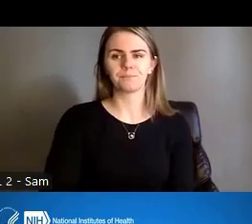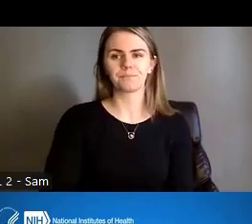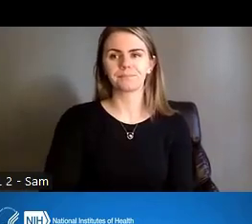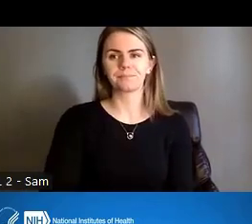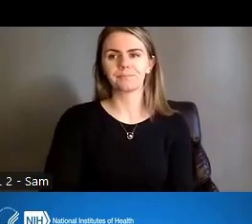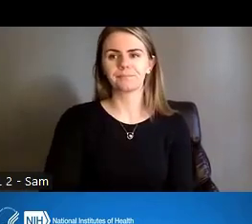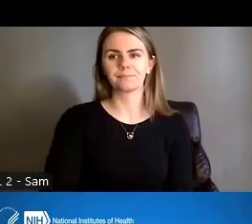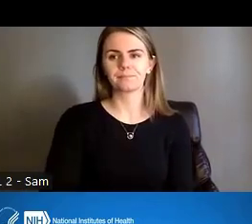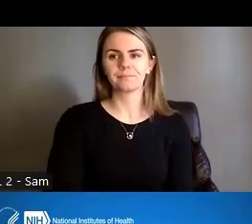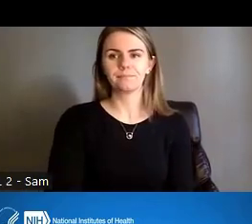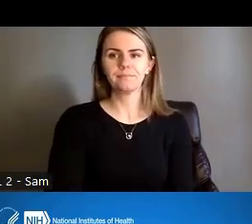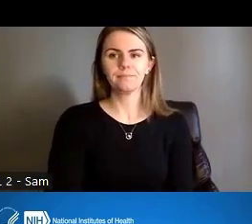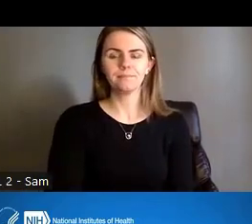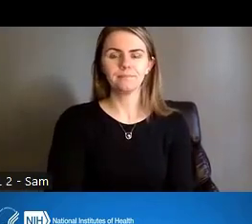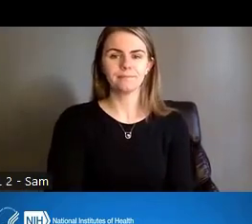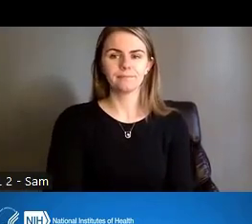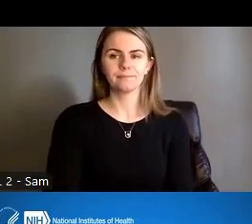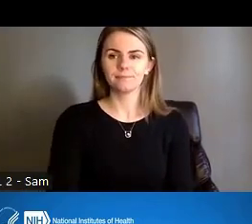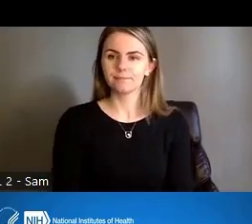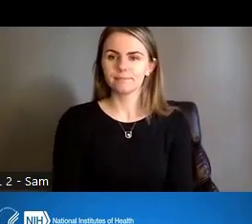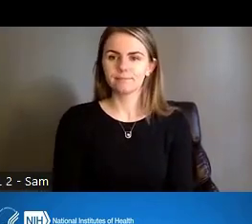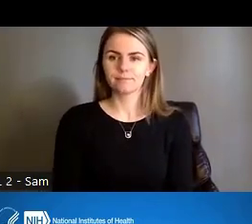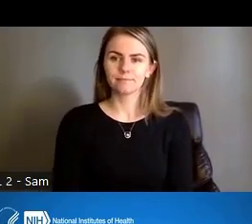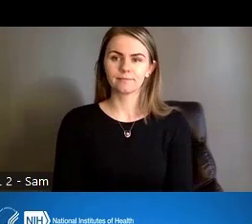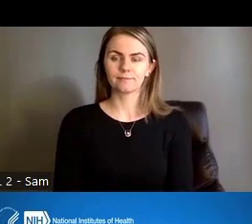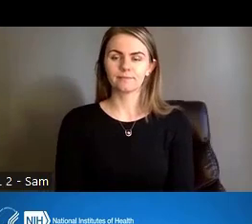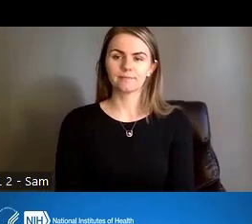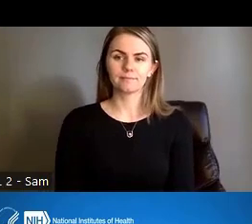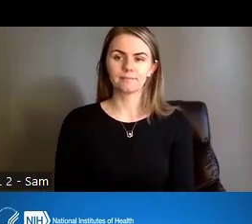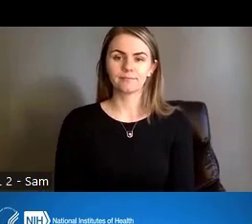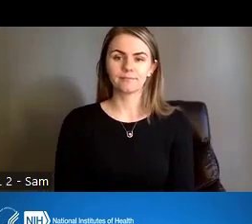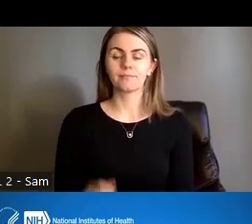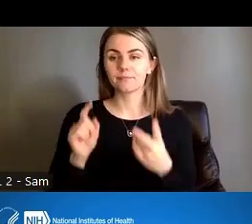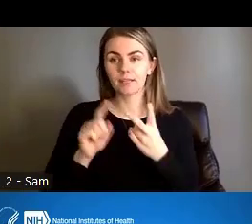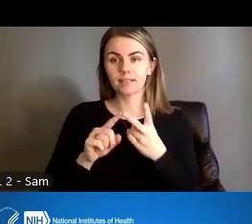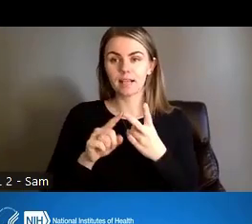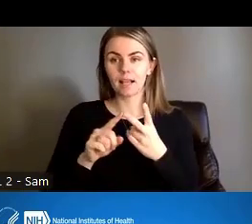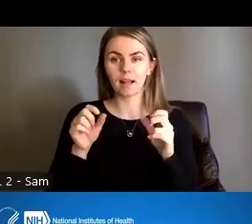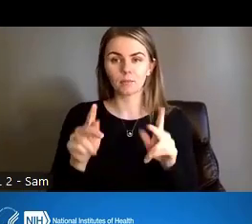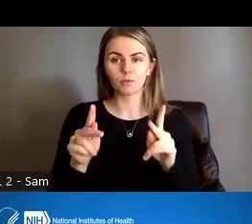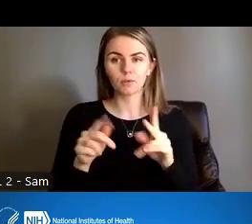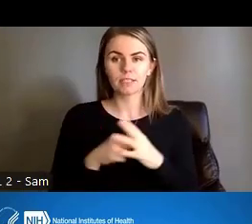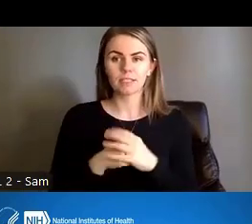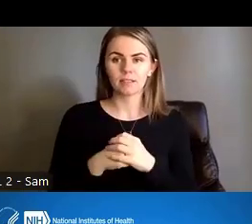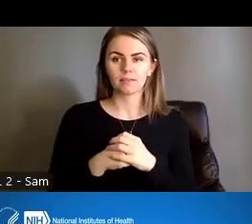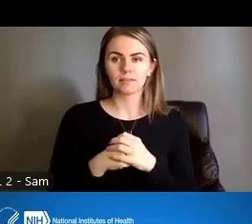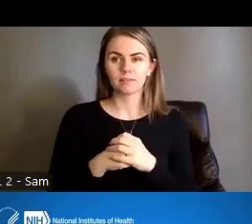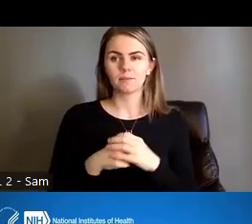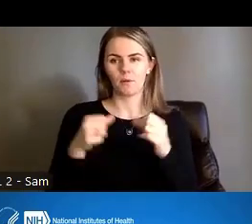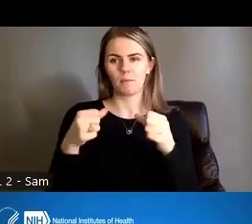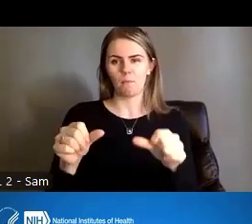The second opportunity .. . let me just put that one in the chat for everyone .. .